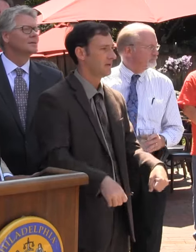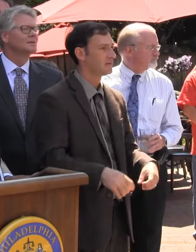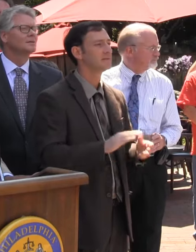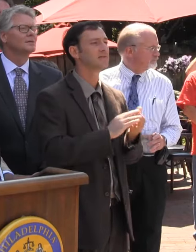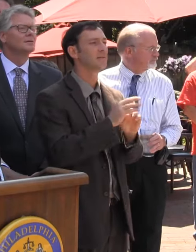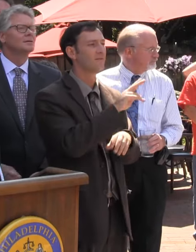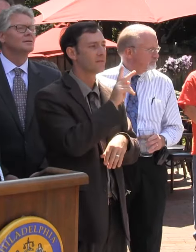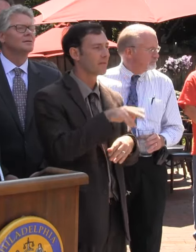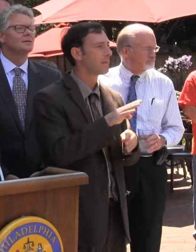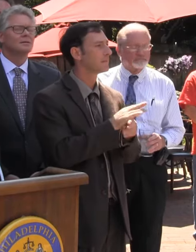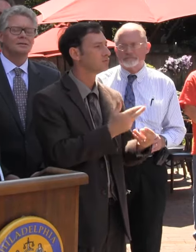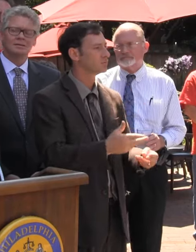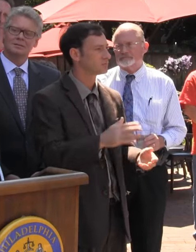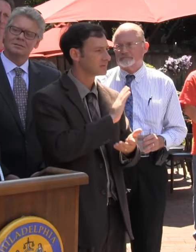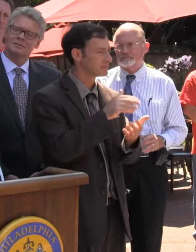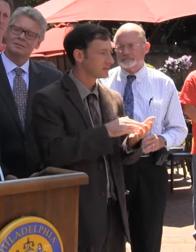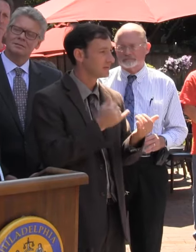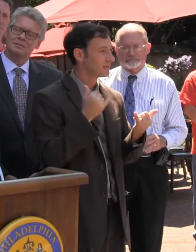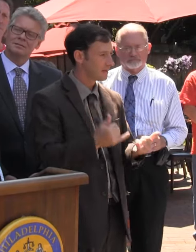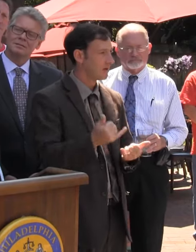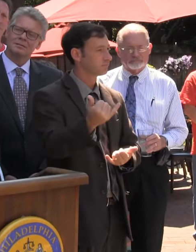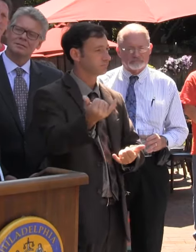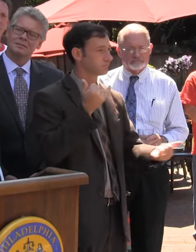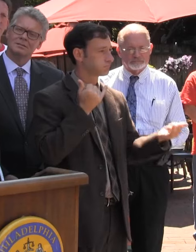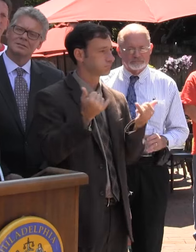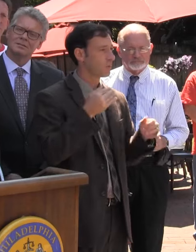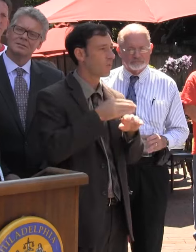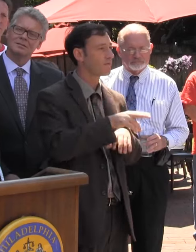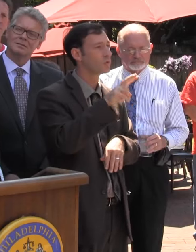Business Resource Center has received now upwards to two hundred and fifty calls from